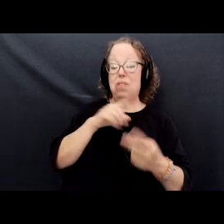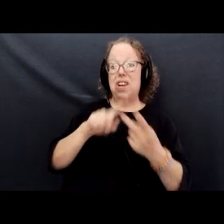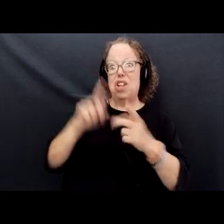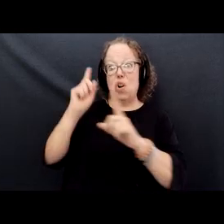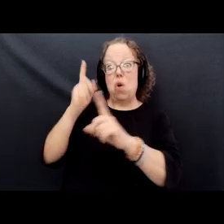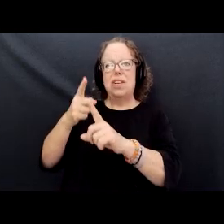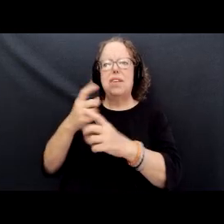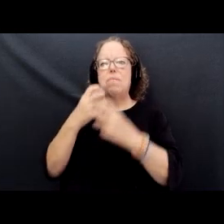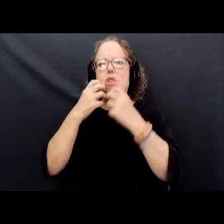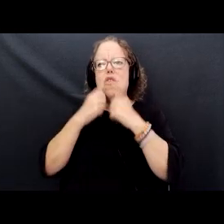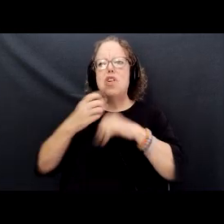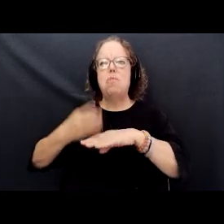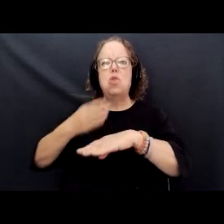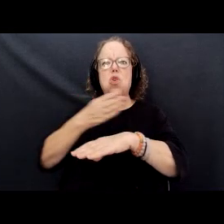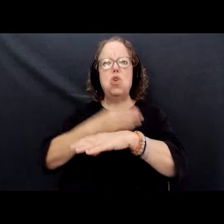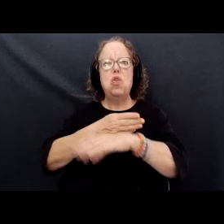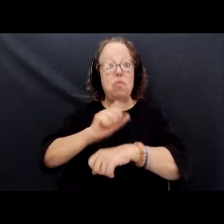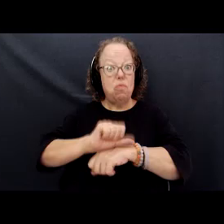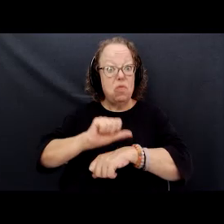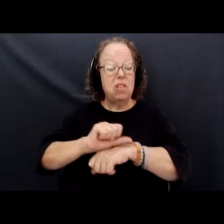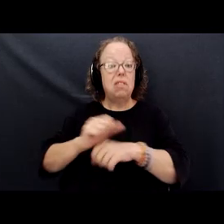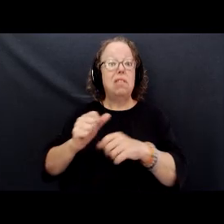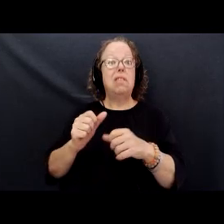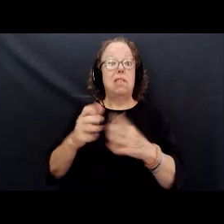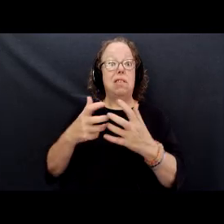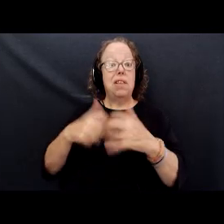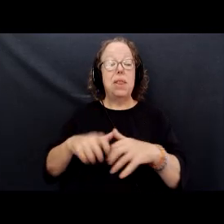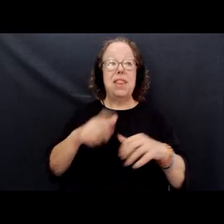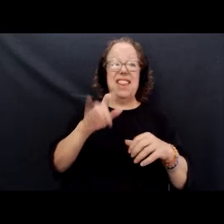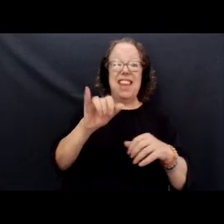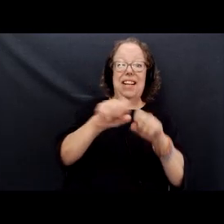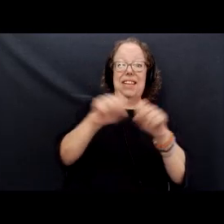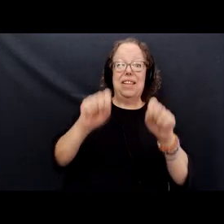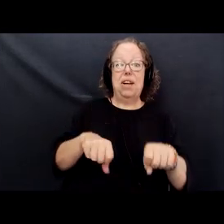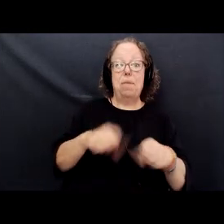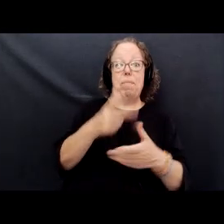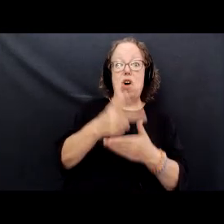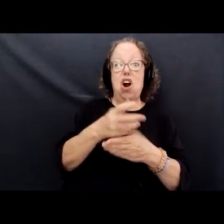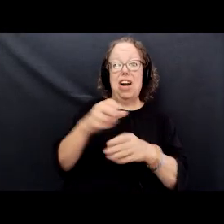improve the performance and condition of the park and ride system. AOT aims to provide safe